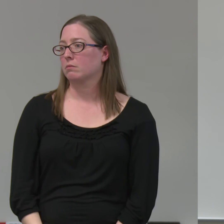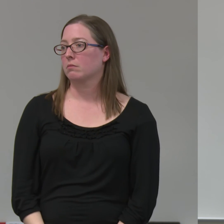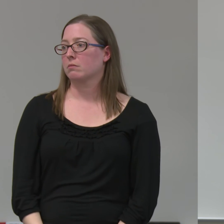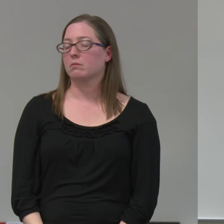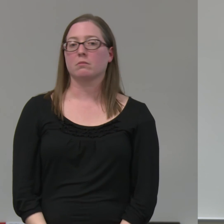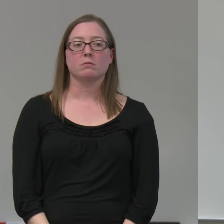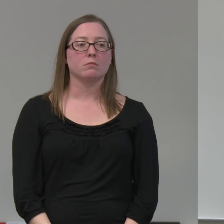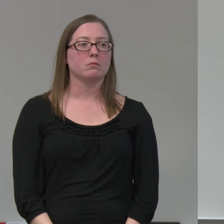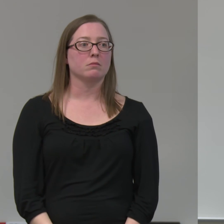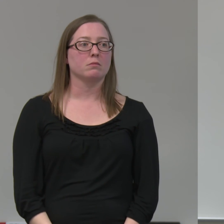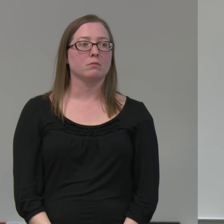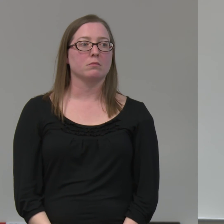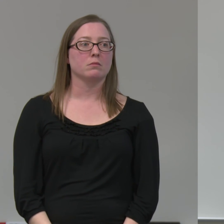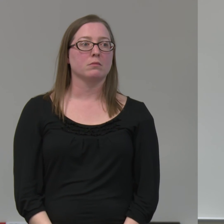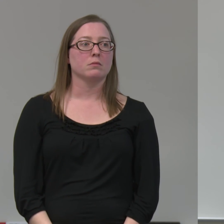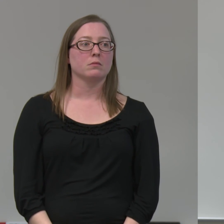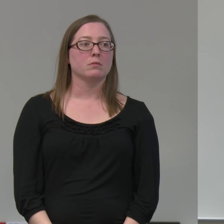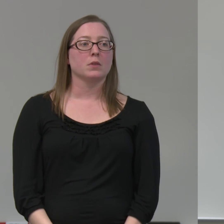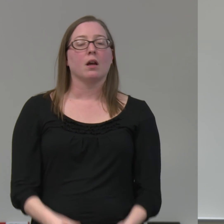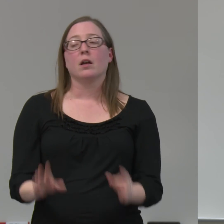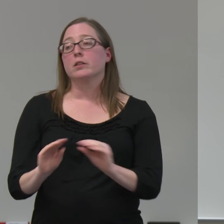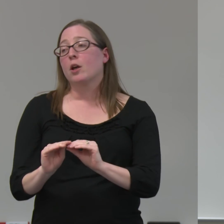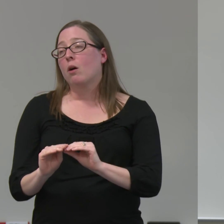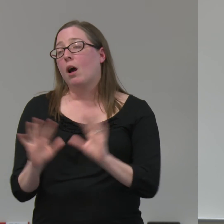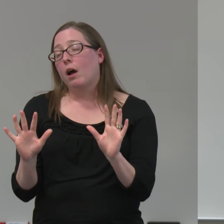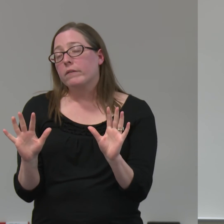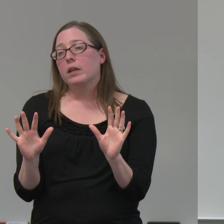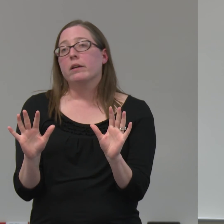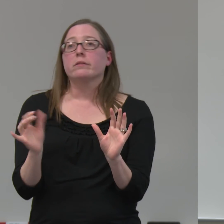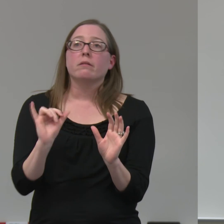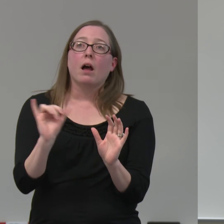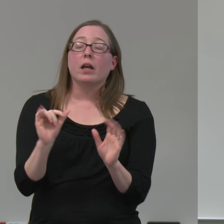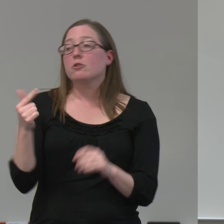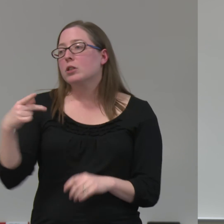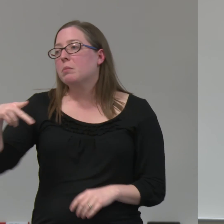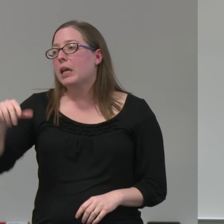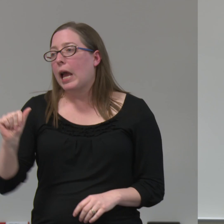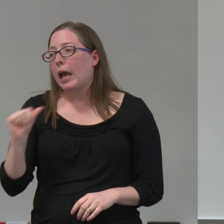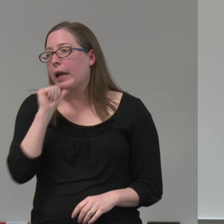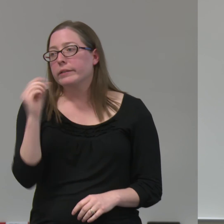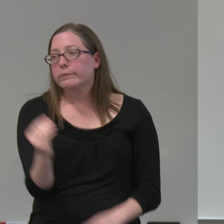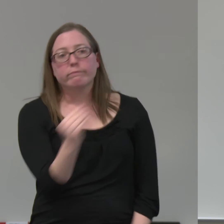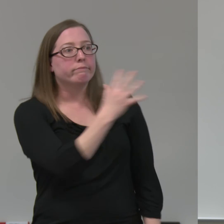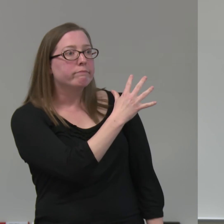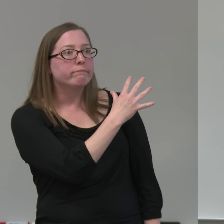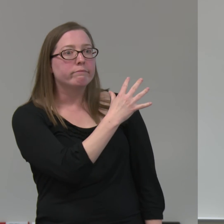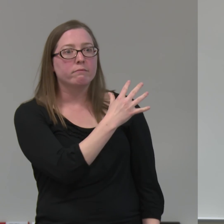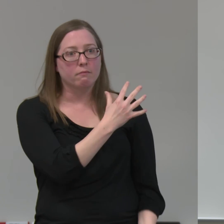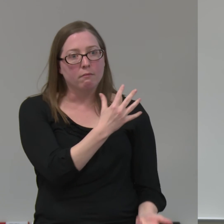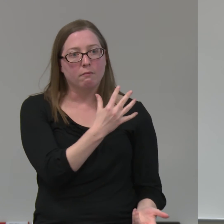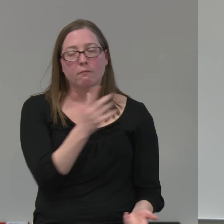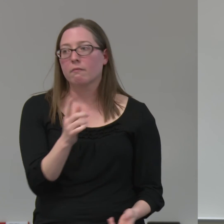So I've not put up obvious things here, like your GPA-- again, one of those things that you need to start on